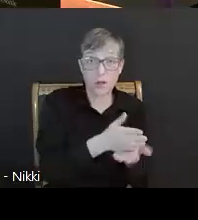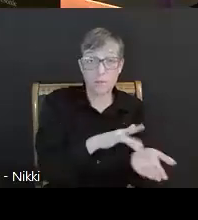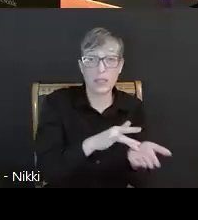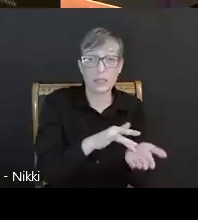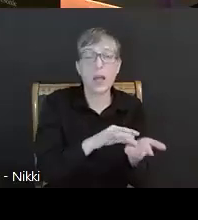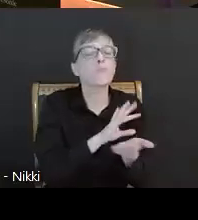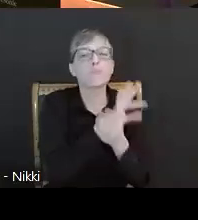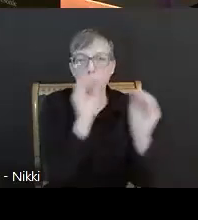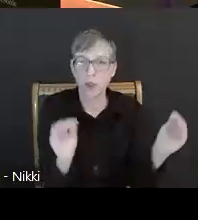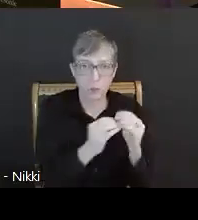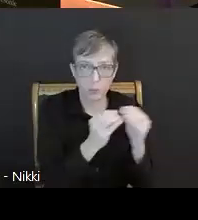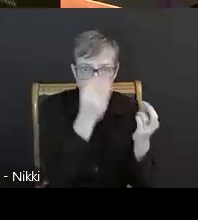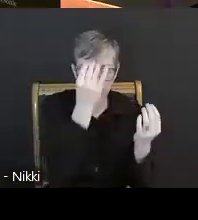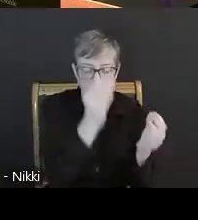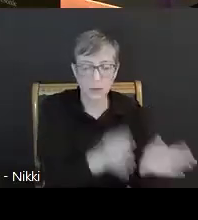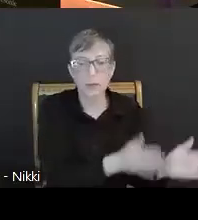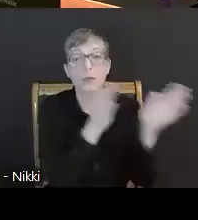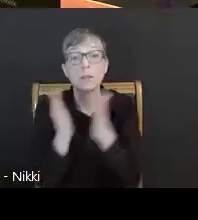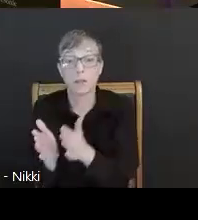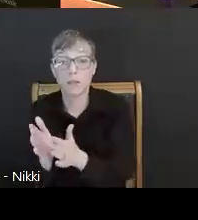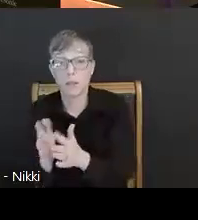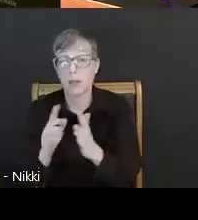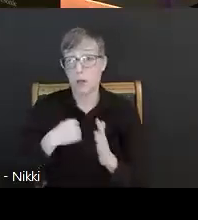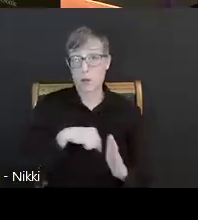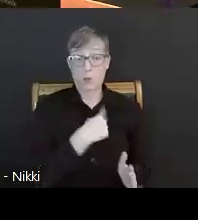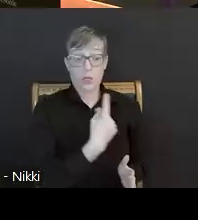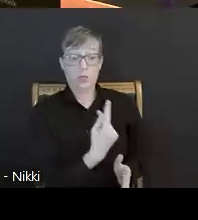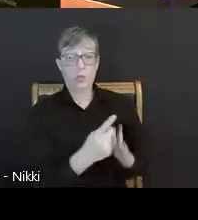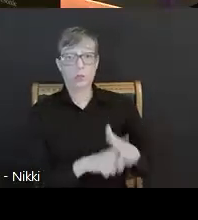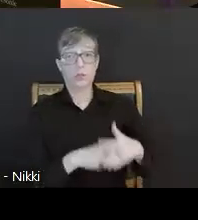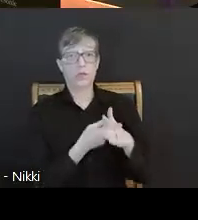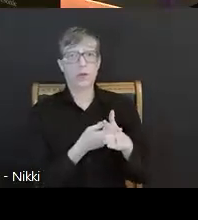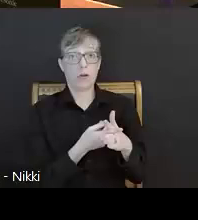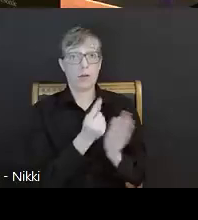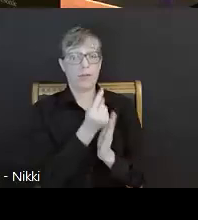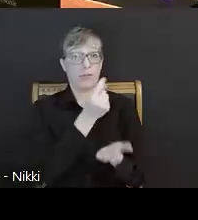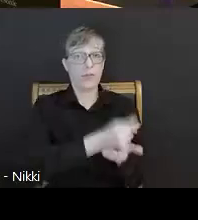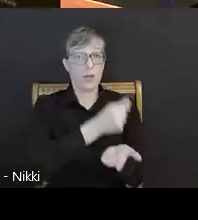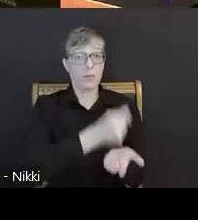symptoms at the start of our first episode of care as well as depression at that time she did